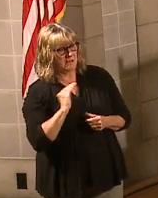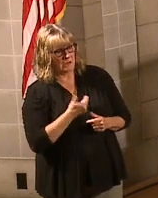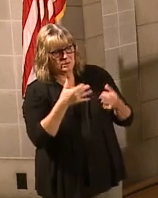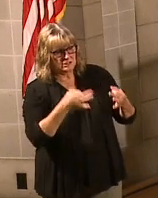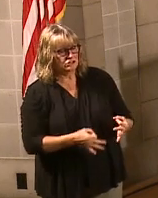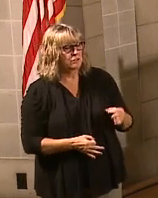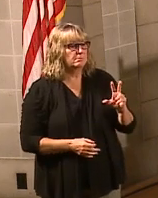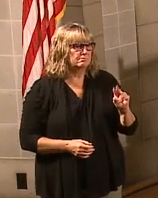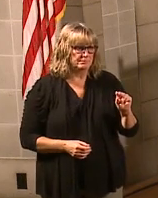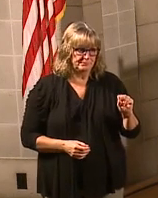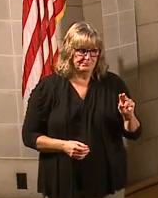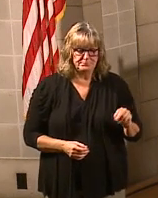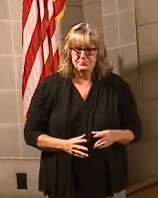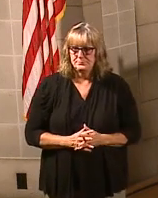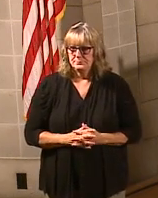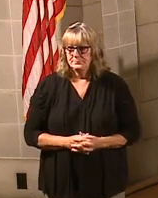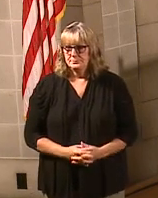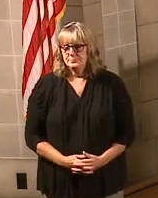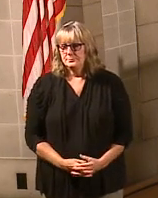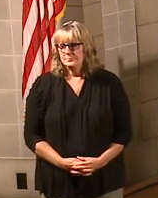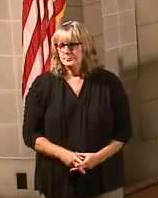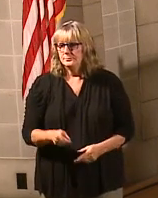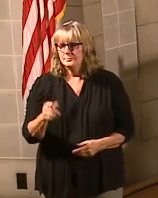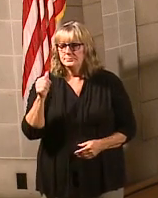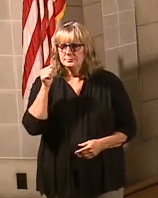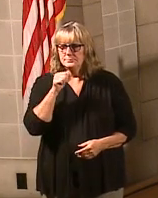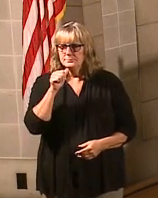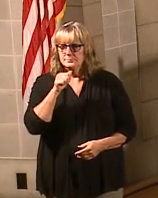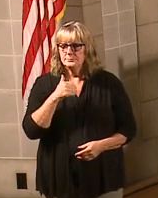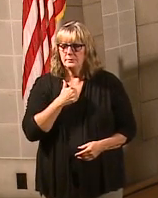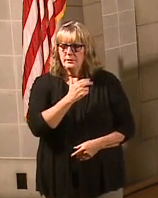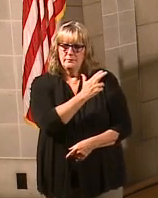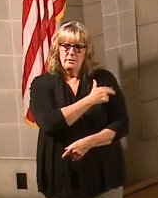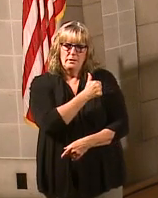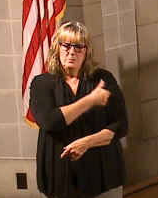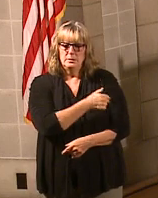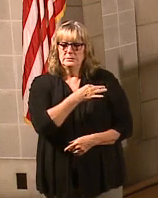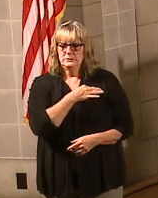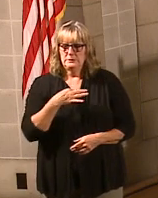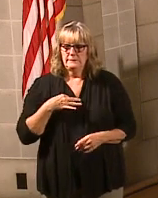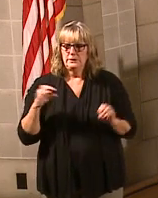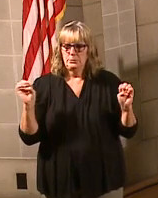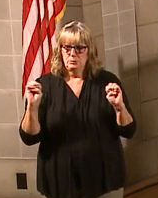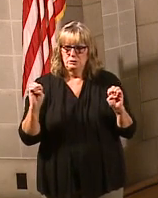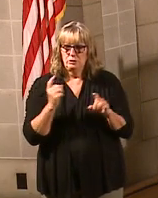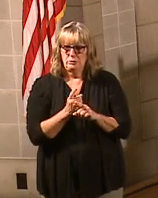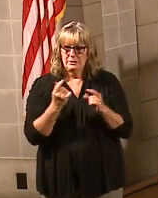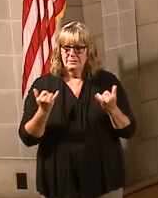DON'T HAVE ANY SPECIFICS ABOUT THAT CASE. IT SOUNDS LIKE YOU HAVE MORE INFORMATION THAN I DO BUT THAT